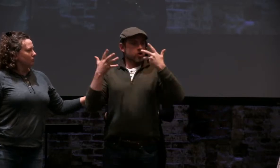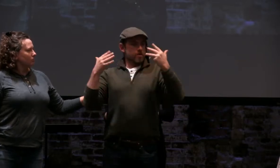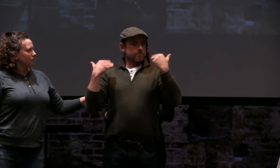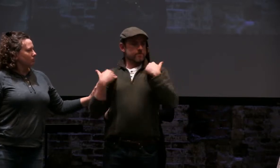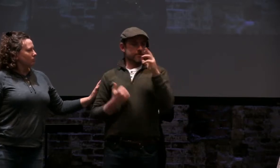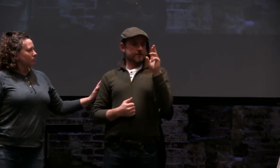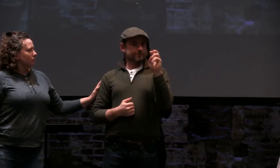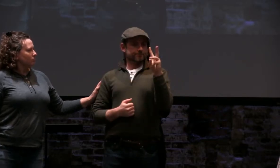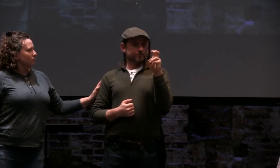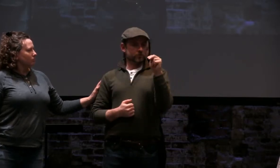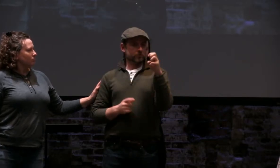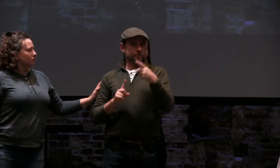be a part of this organization.